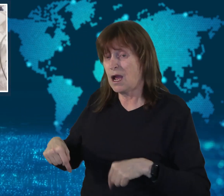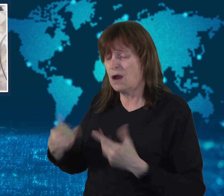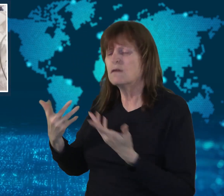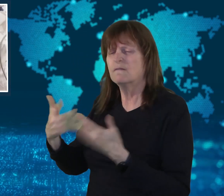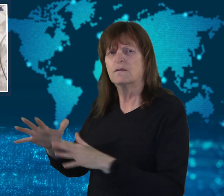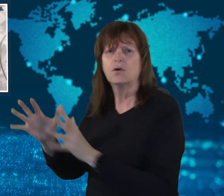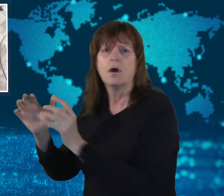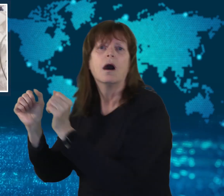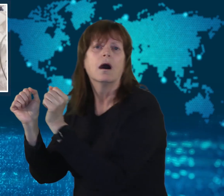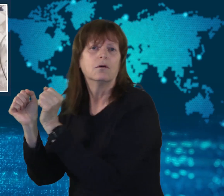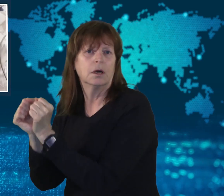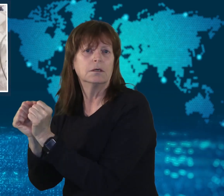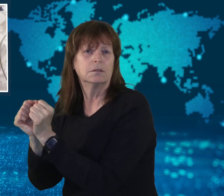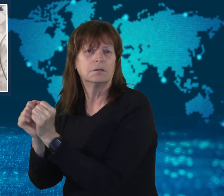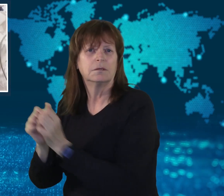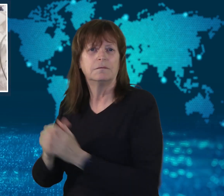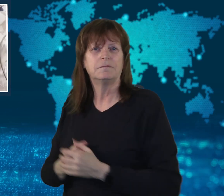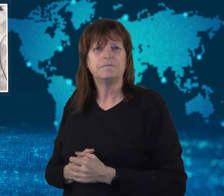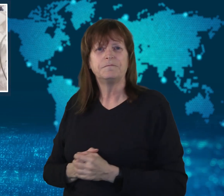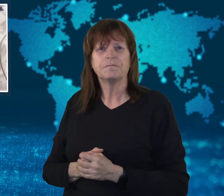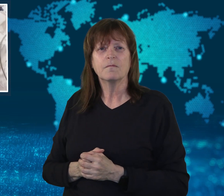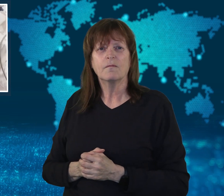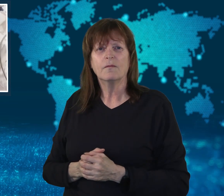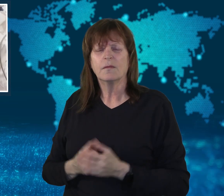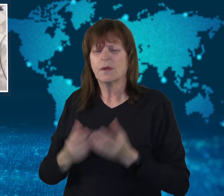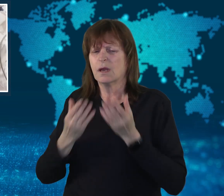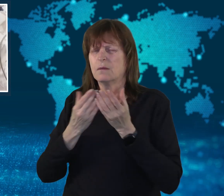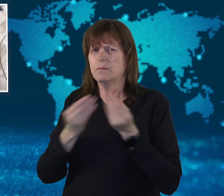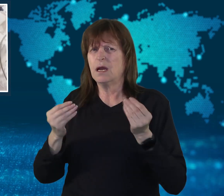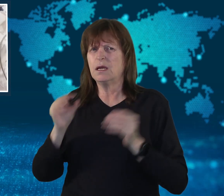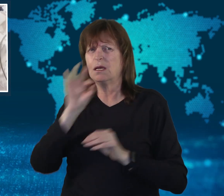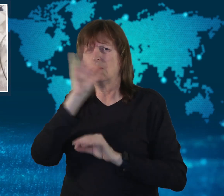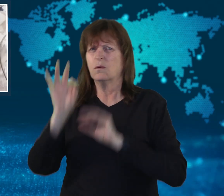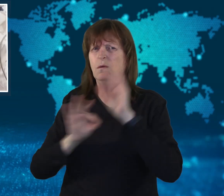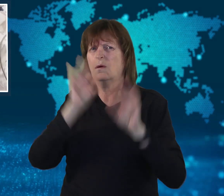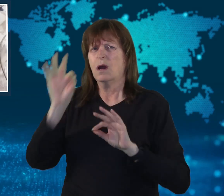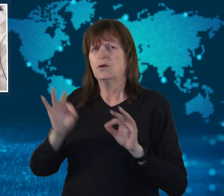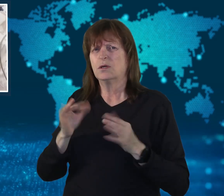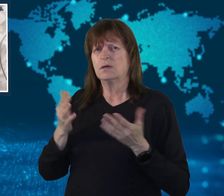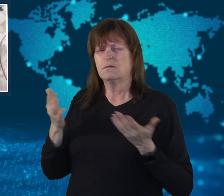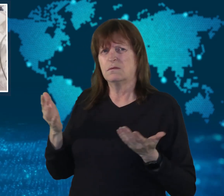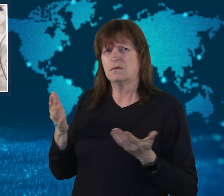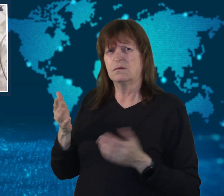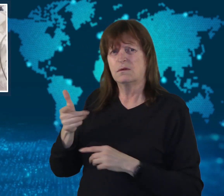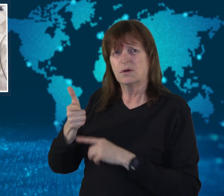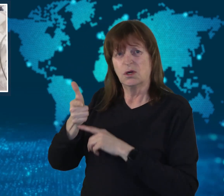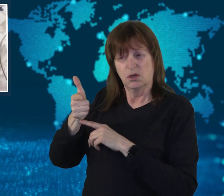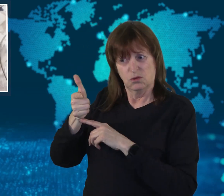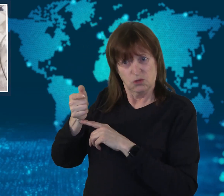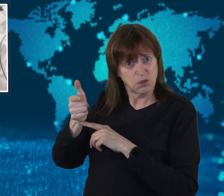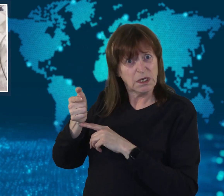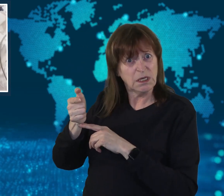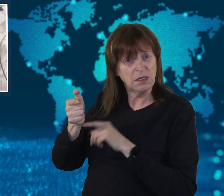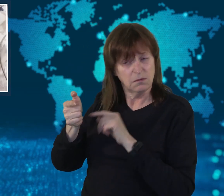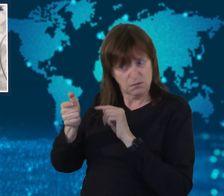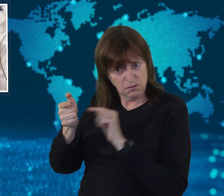or released, but Lester has now been arrested.